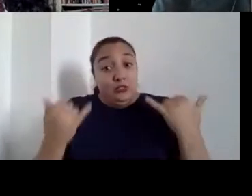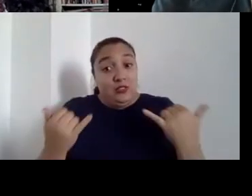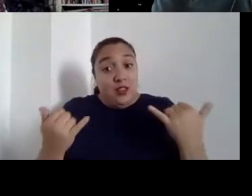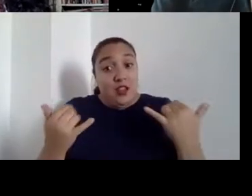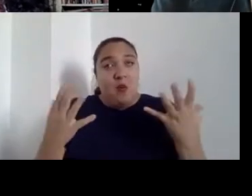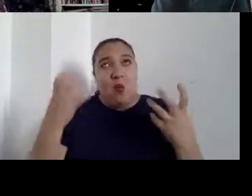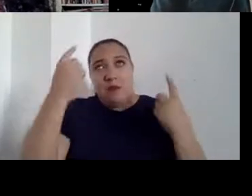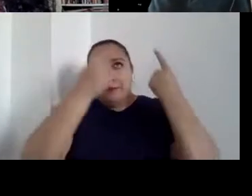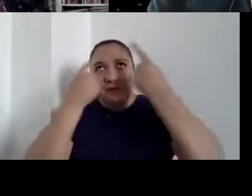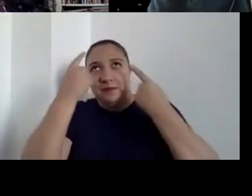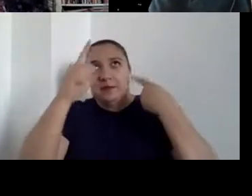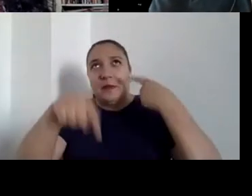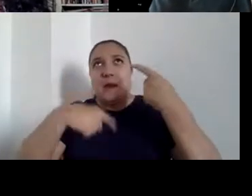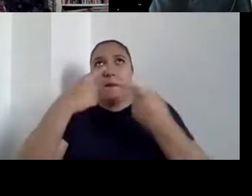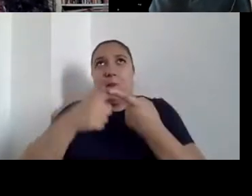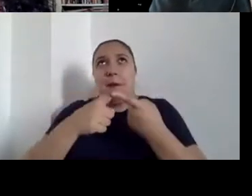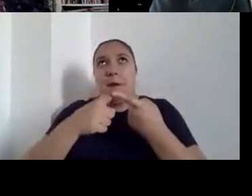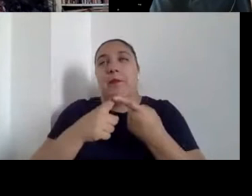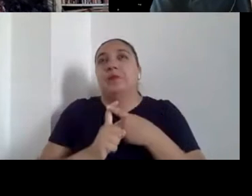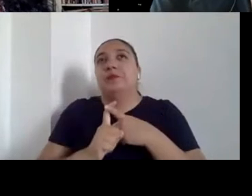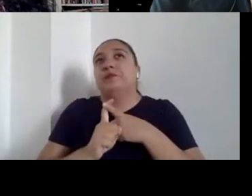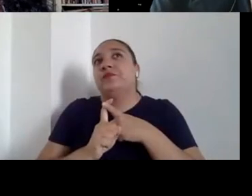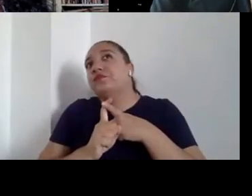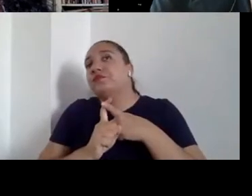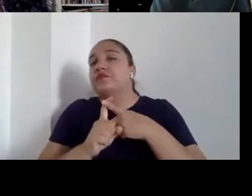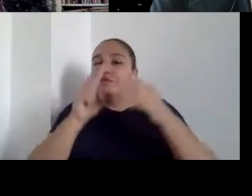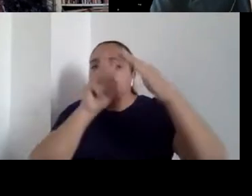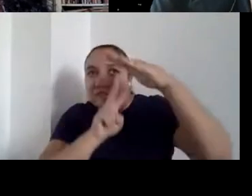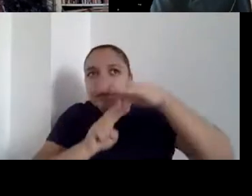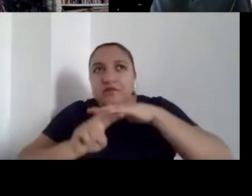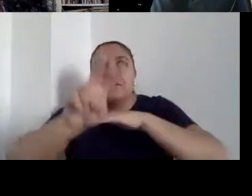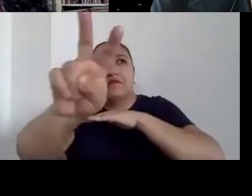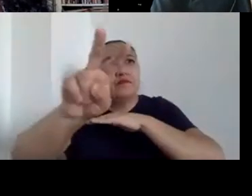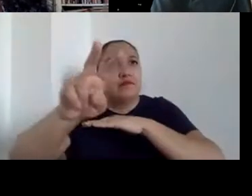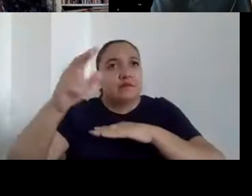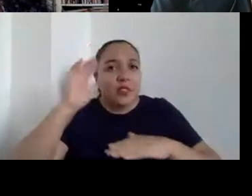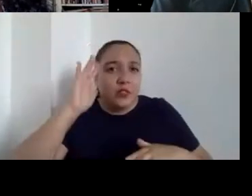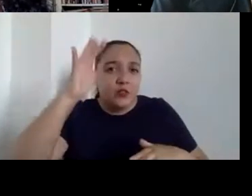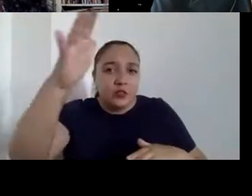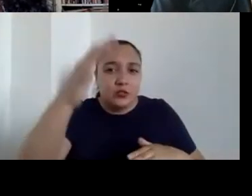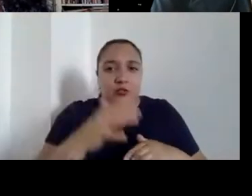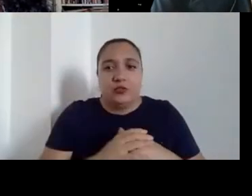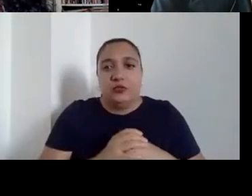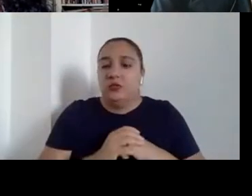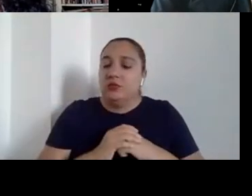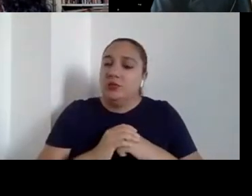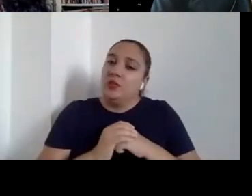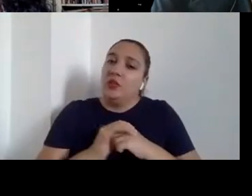briefly articulated, stakes into a kind of history or a way of thinking about your dance